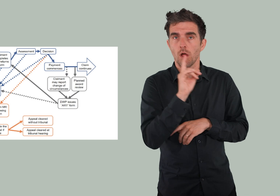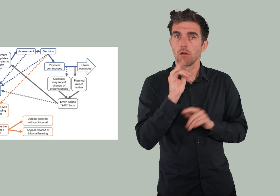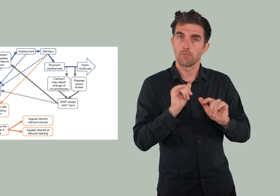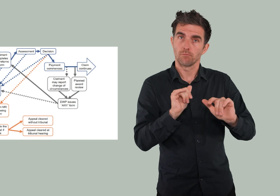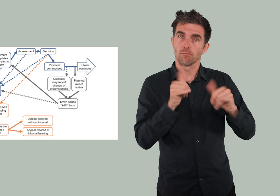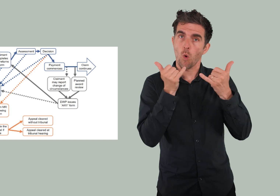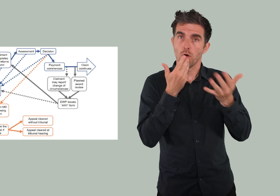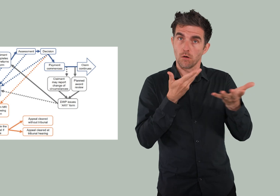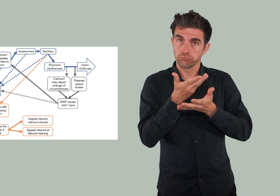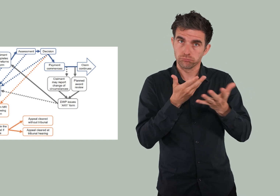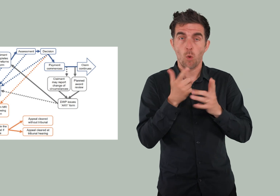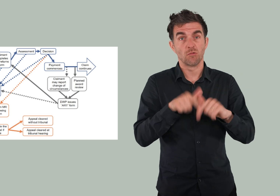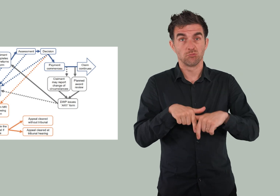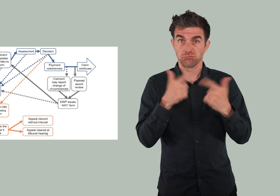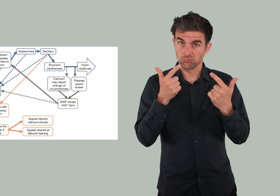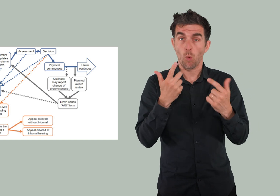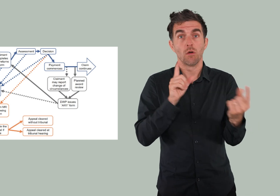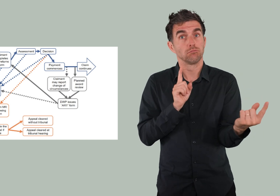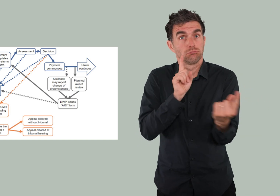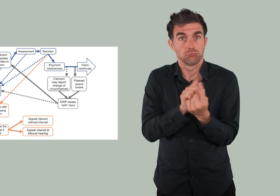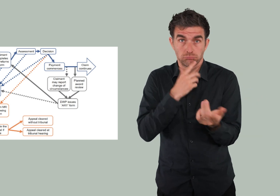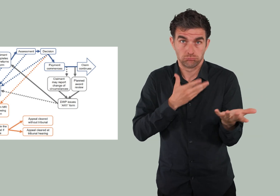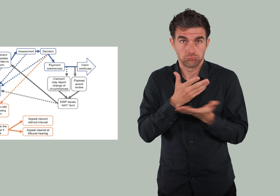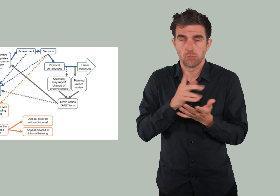for a telephone, video, or face-to-face assessment